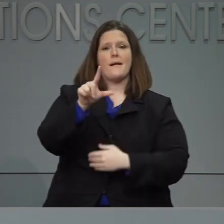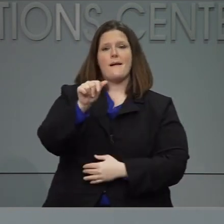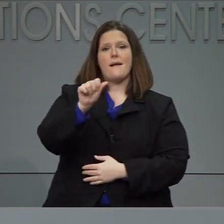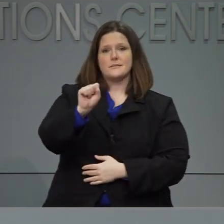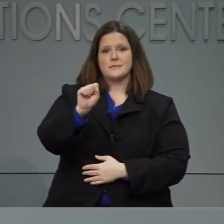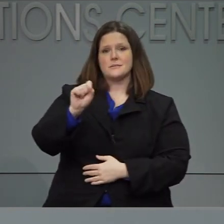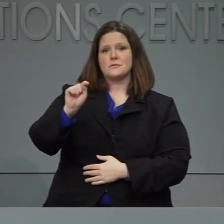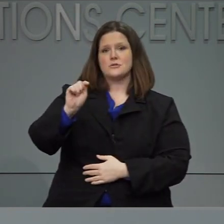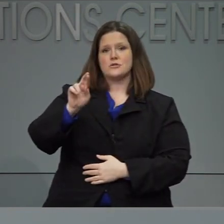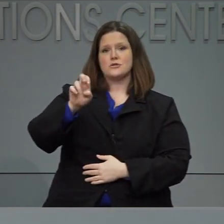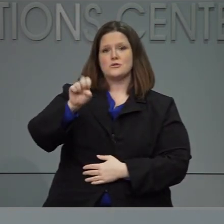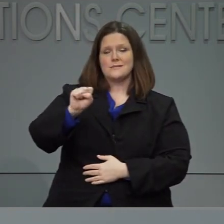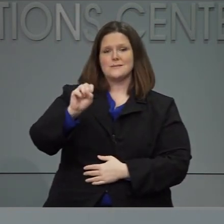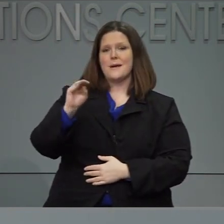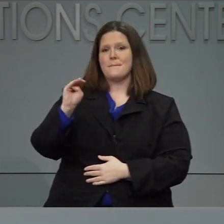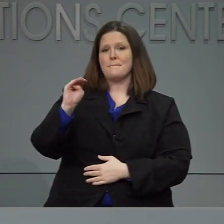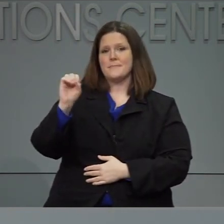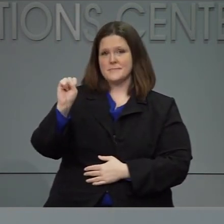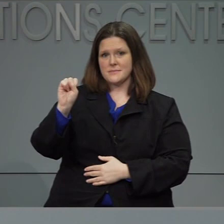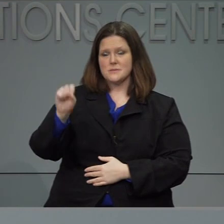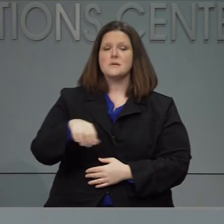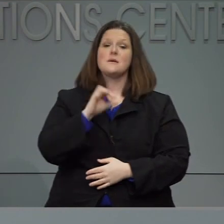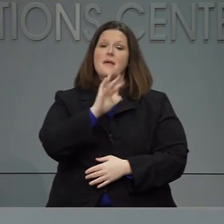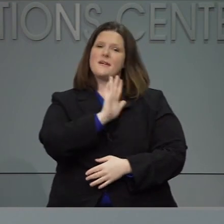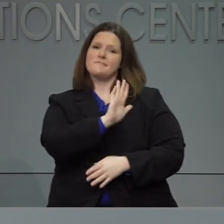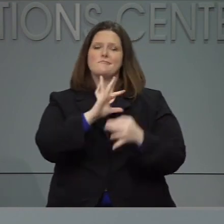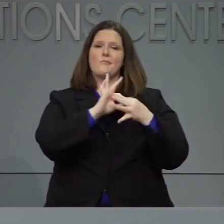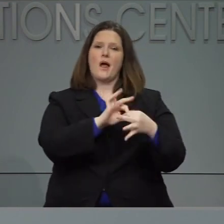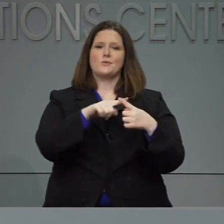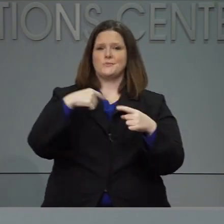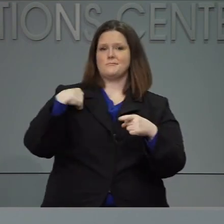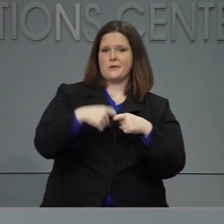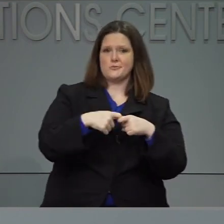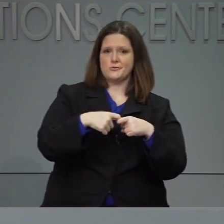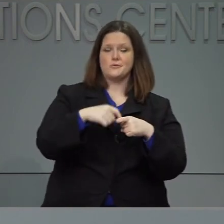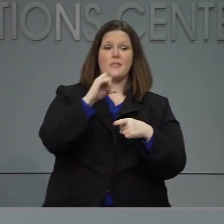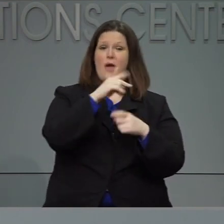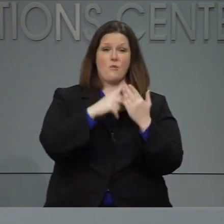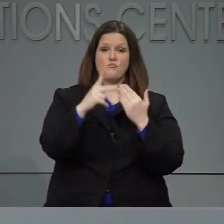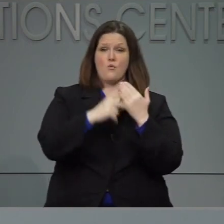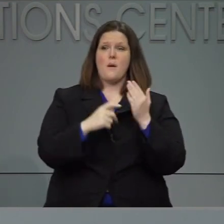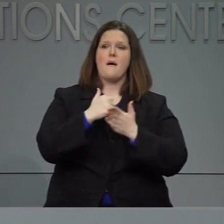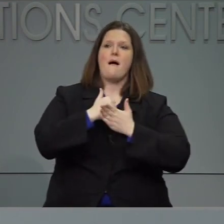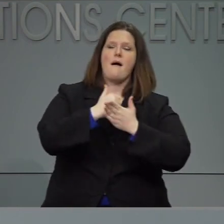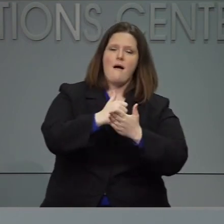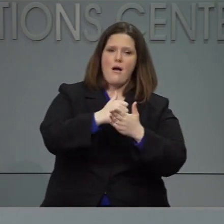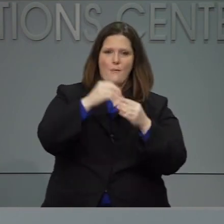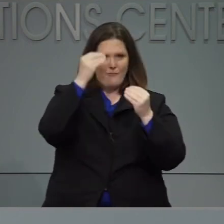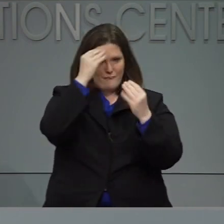THE CAMPAIGN BRINGS THIS IMPORTANT INFORMATION DIRECTLY TO OUR LAND NEXT HISPANIC COMMUNITIES WHICH WE KNOW HAVE